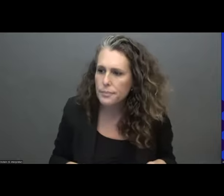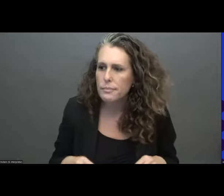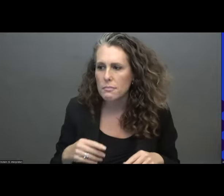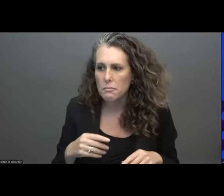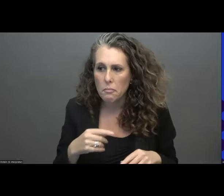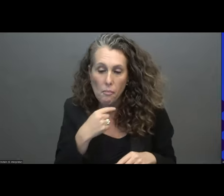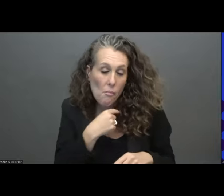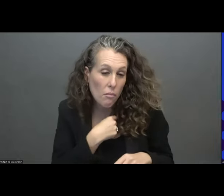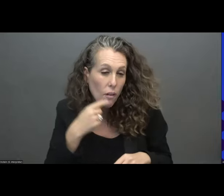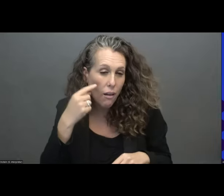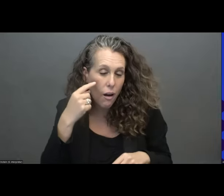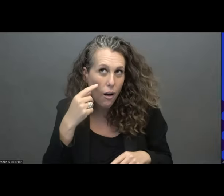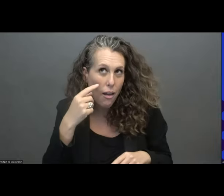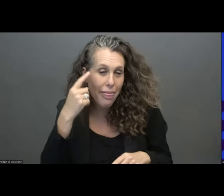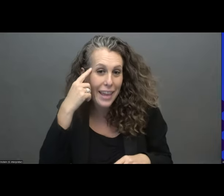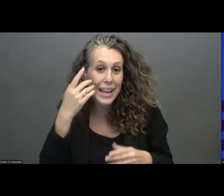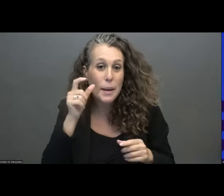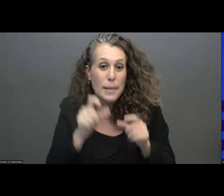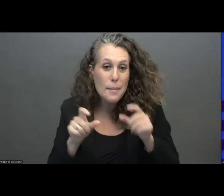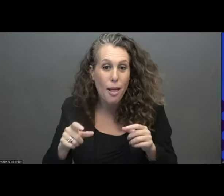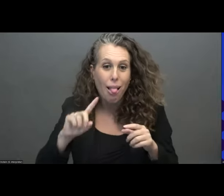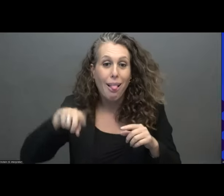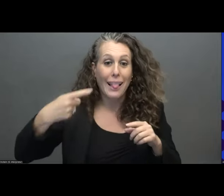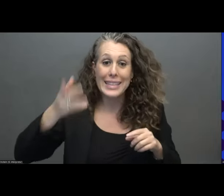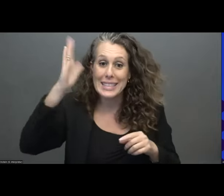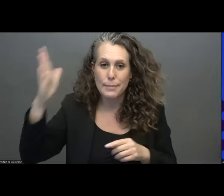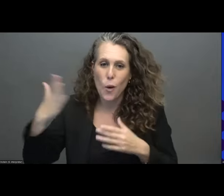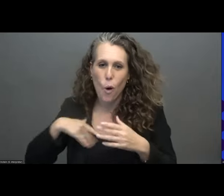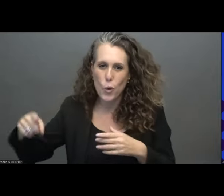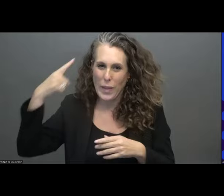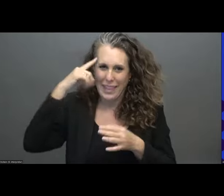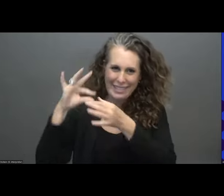the answers we just saw. 16:03:35 As I mentioned, this multi stakeholder